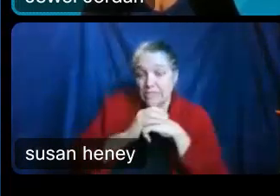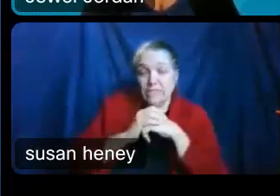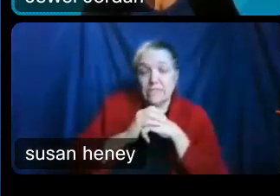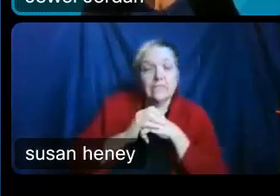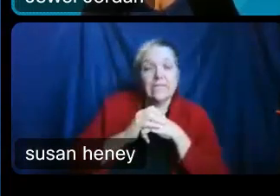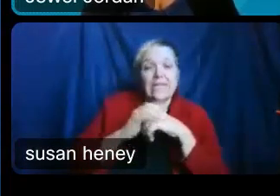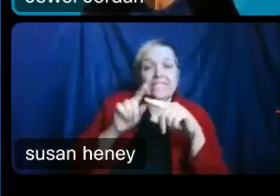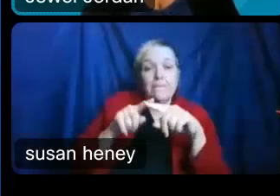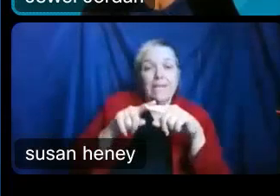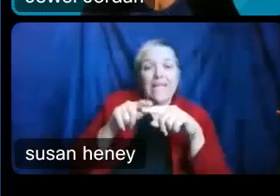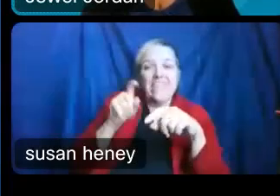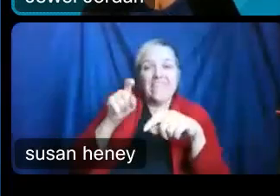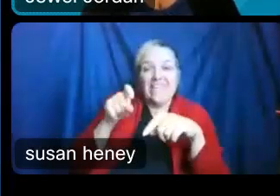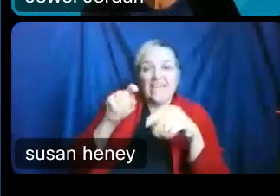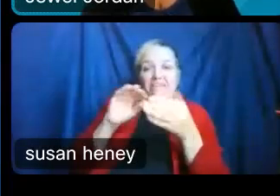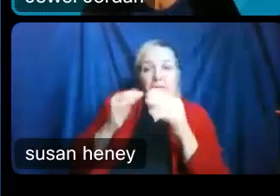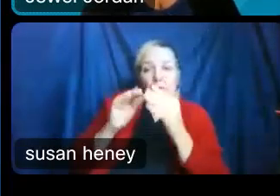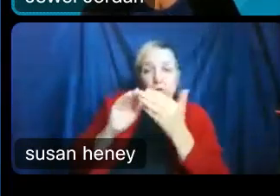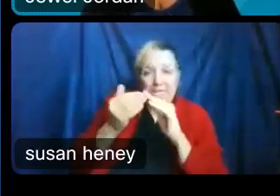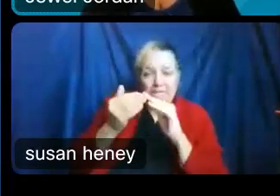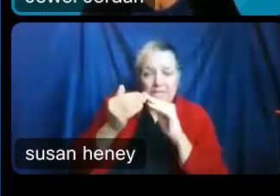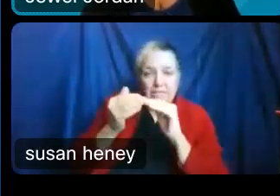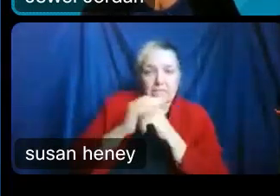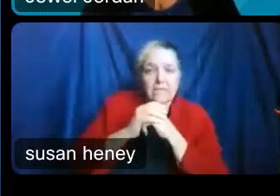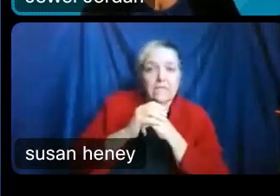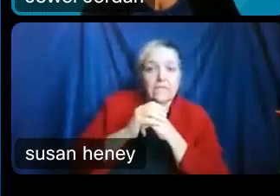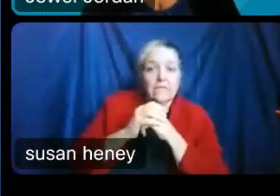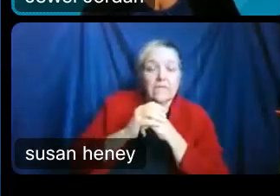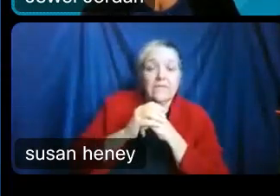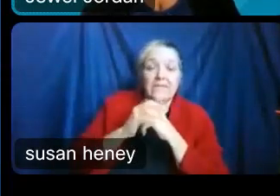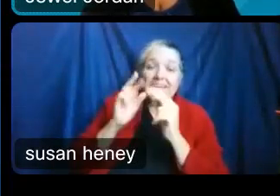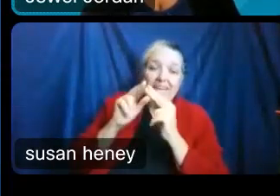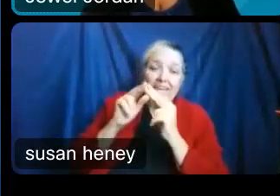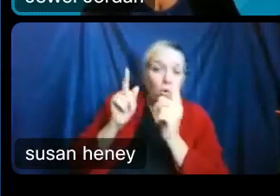their communities. Whether they're conducting one-on-one webinars with business startups